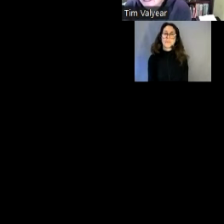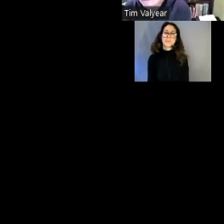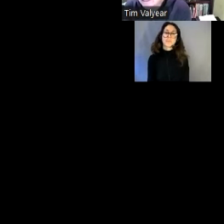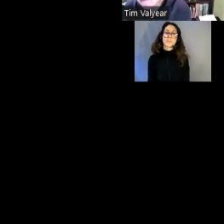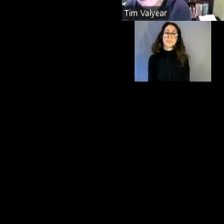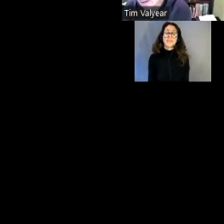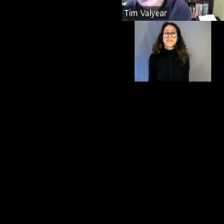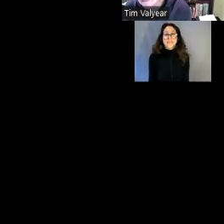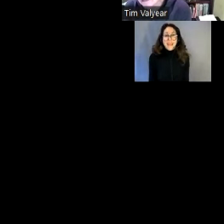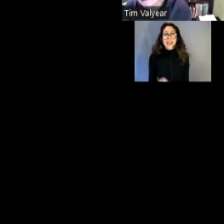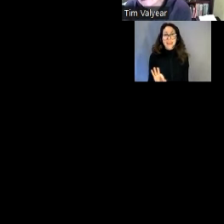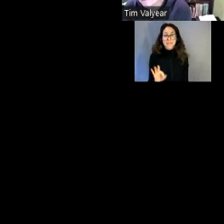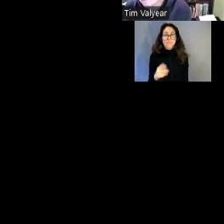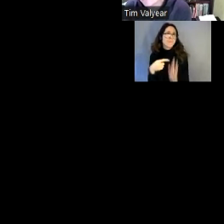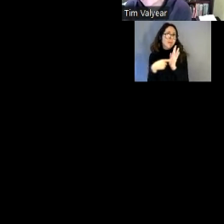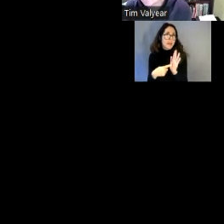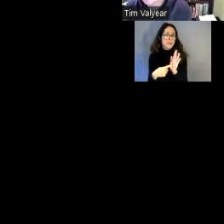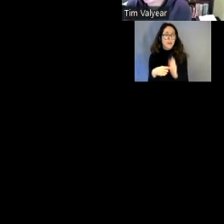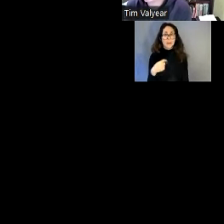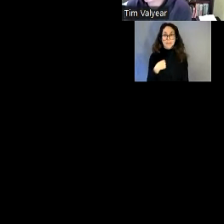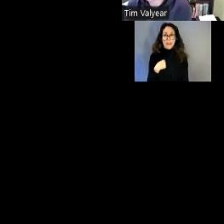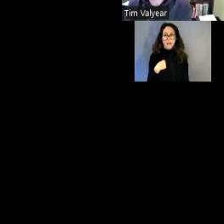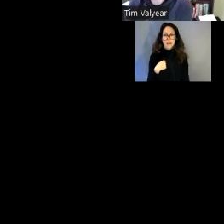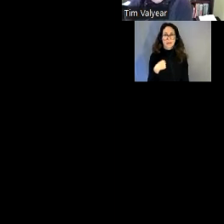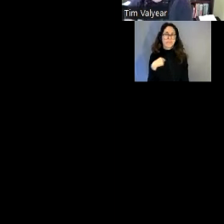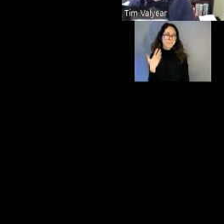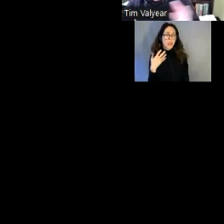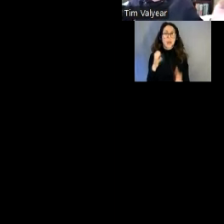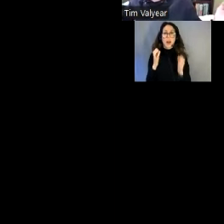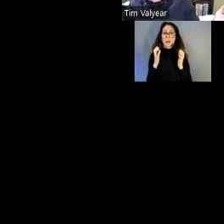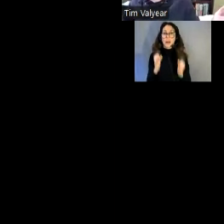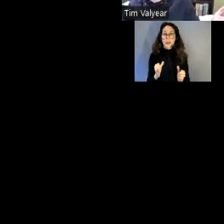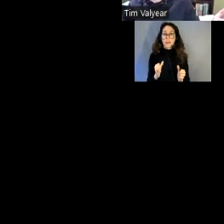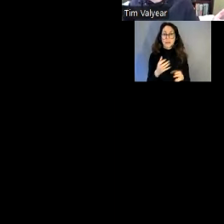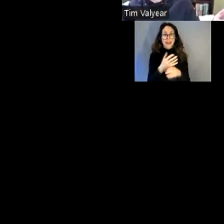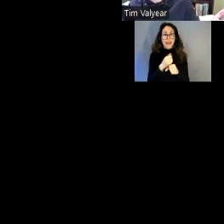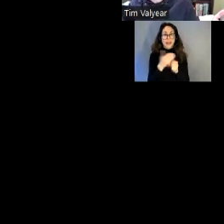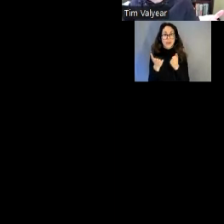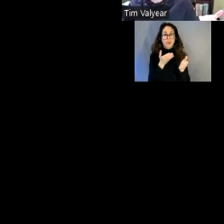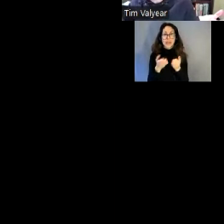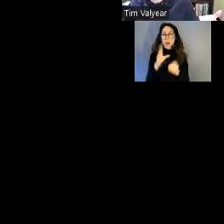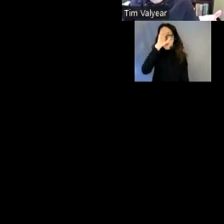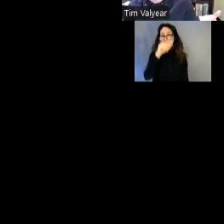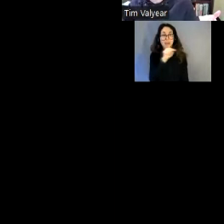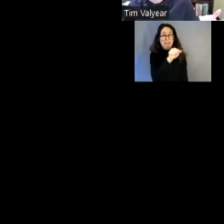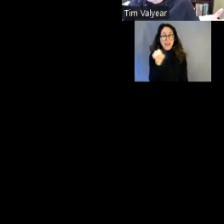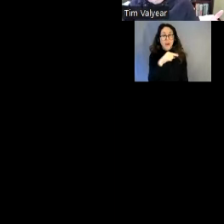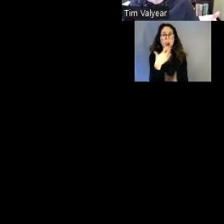to any individual as a front line forward facing health care worker. I would be concerned as a client